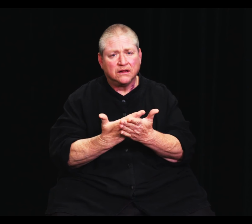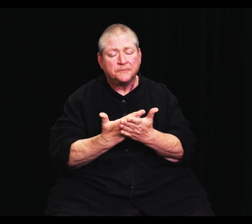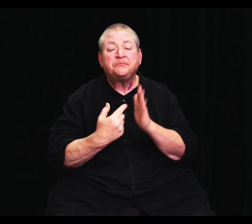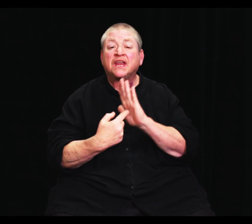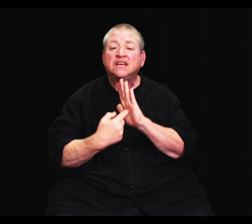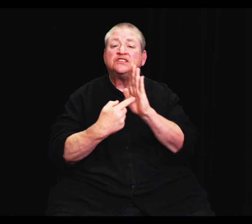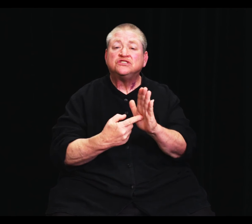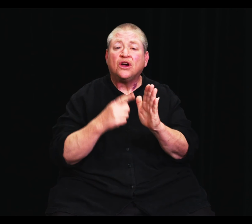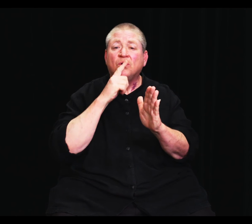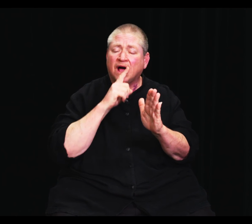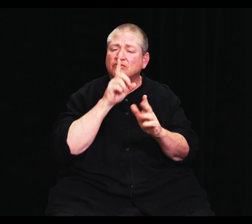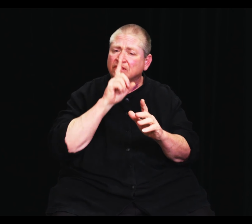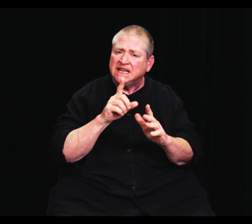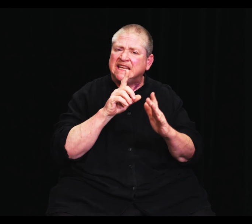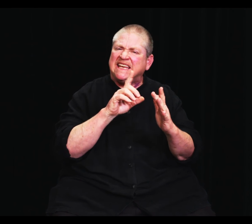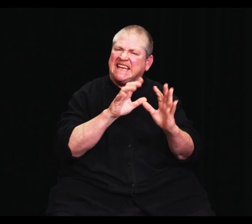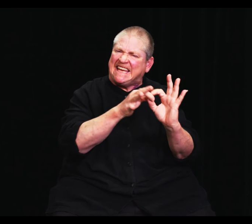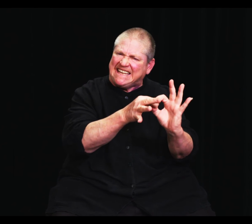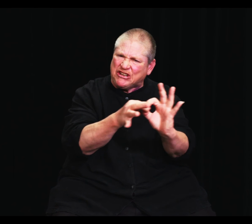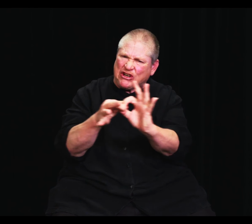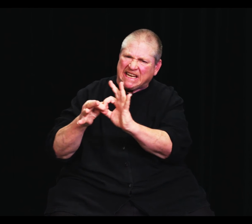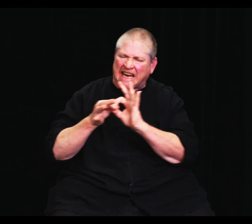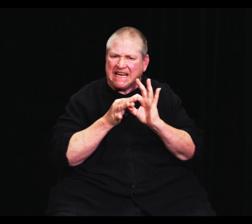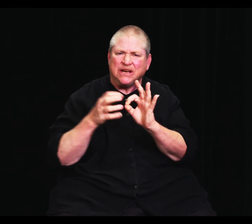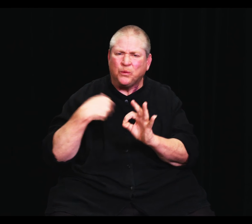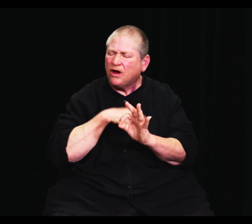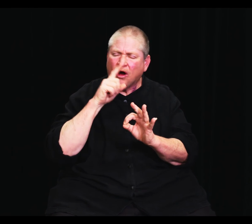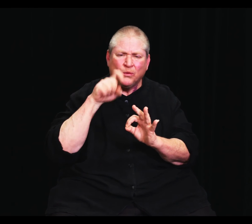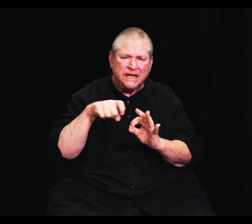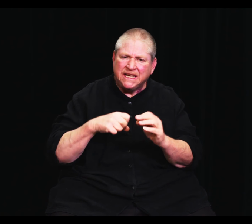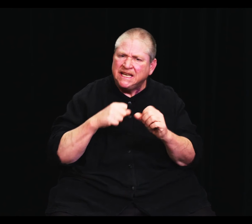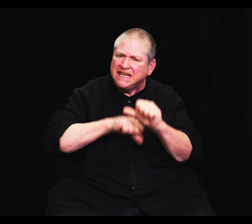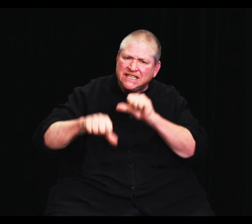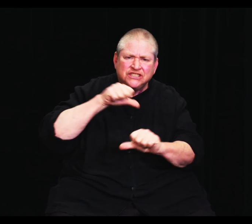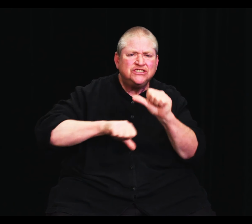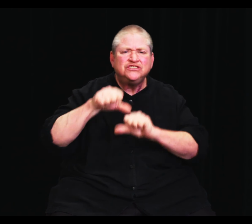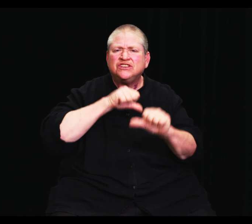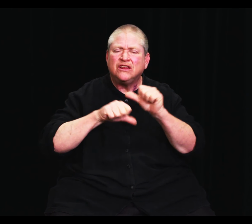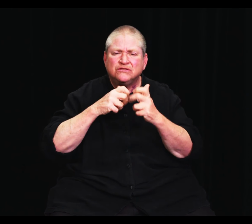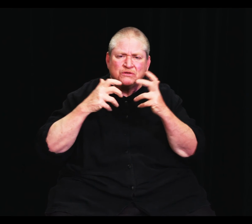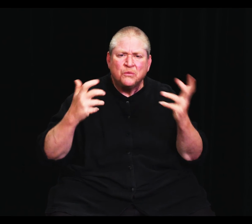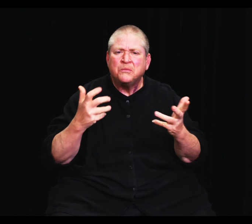and institutions do not serve ALL of us. 2020 has also shown us how deeply interconnected we are